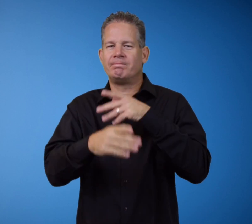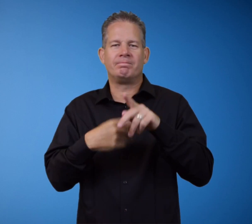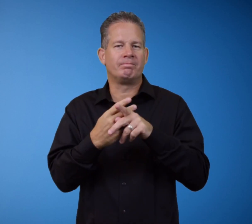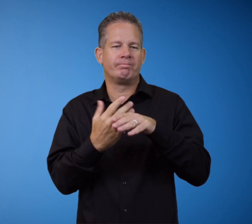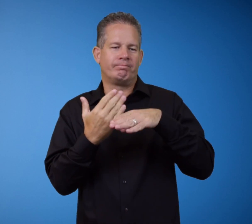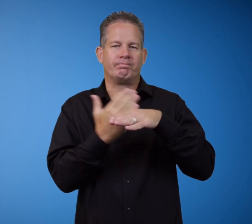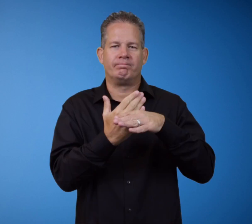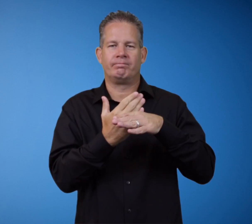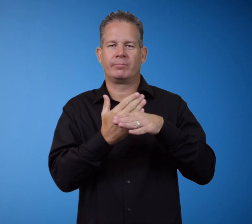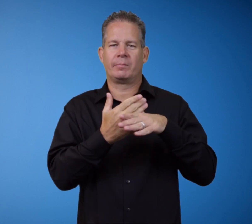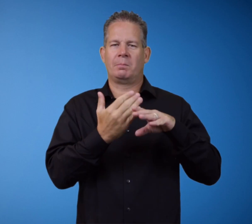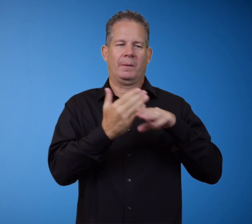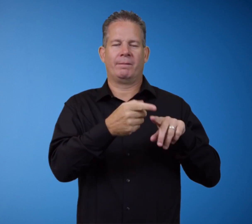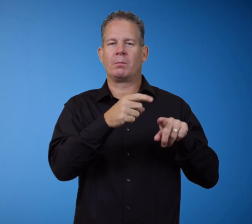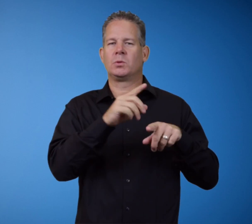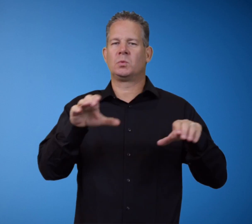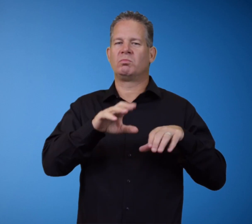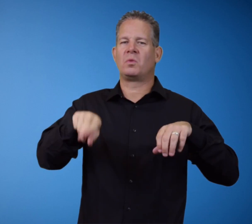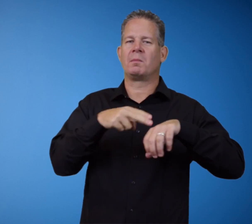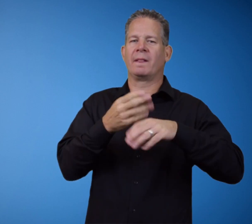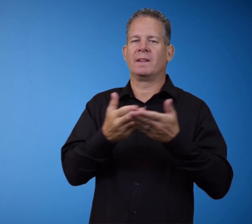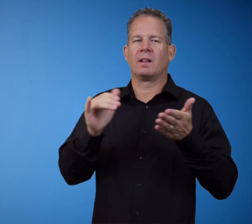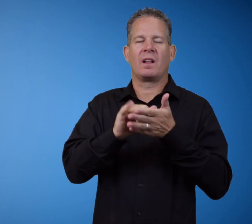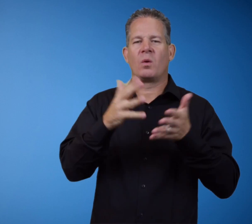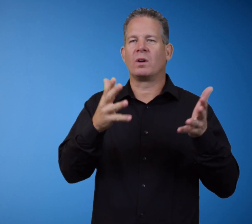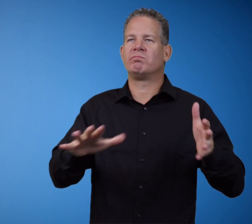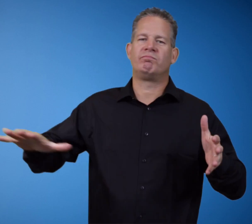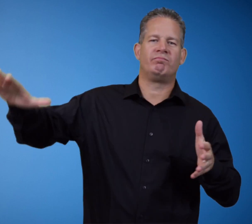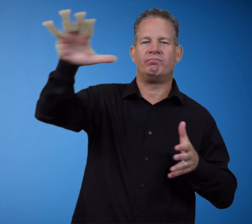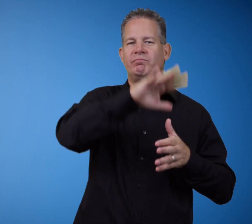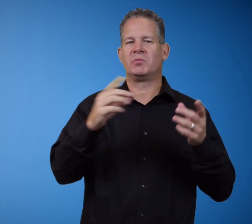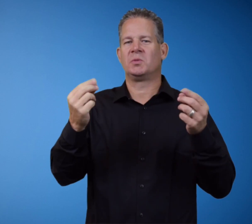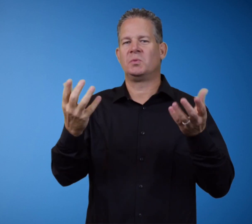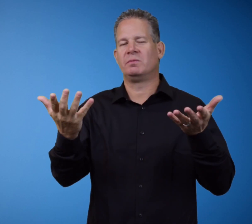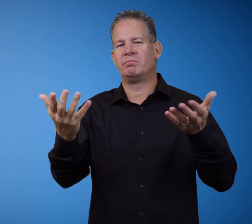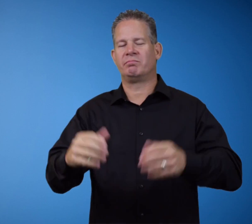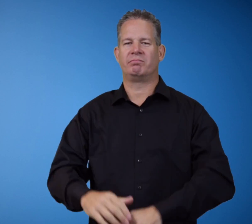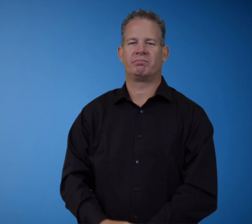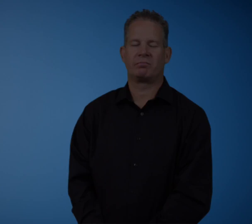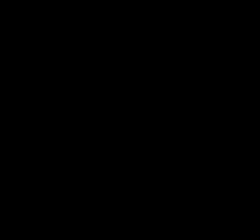Disability means an individual has some sort of impairment that keeps them from doing normal, everyday activities.